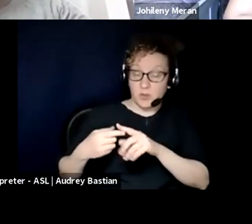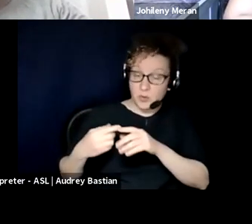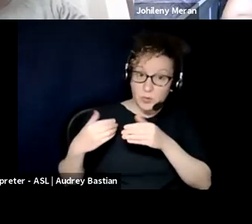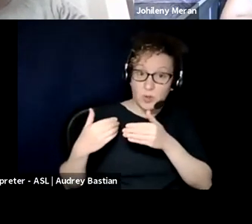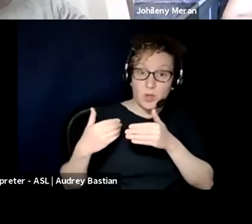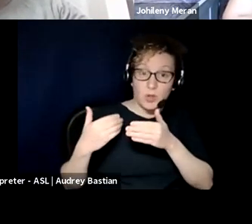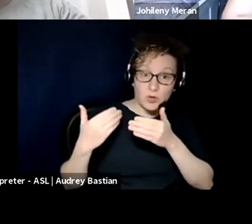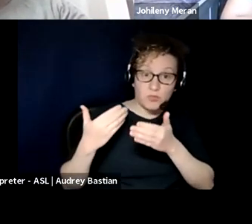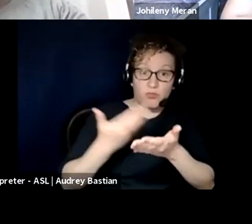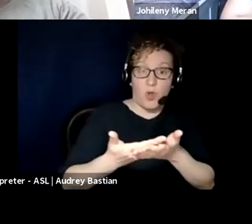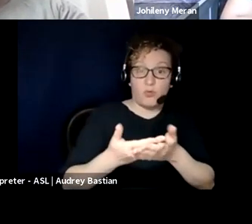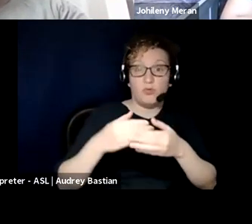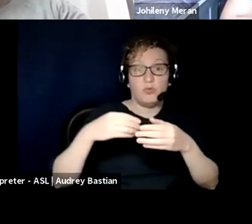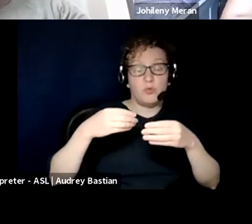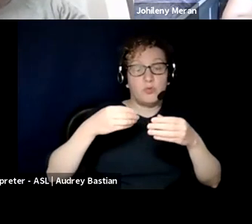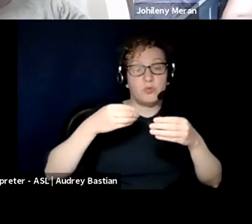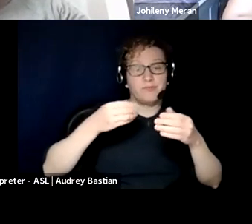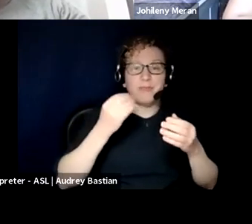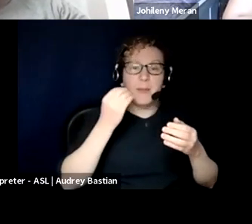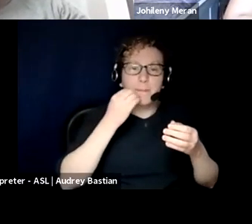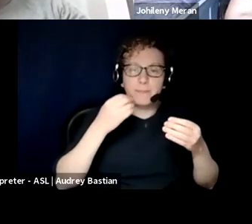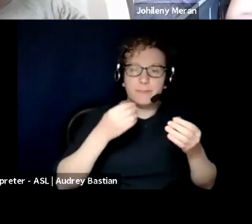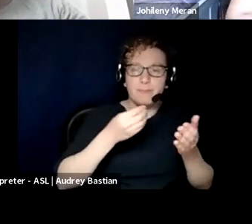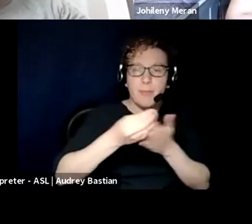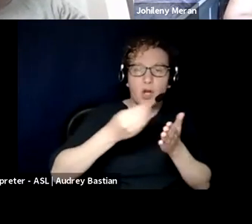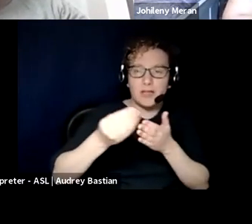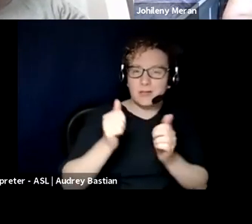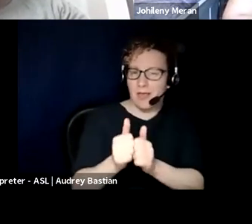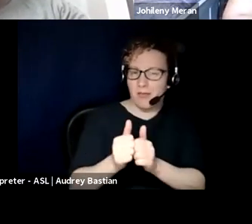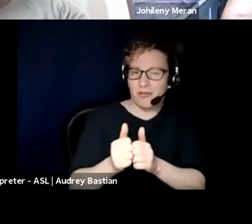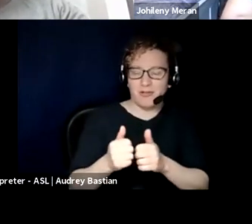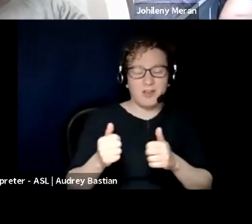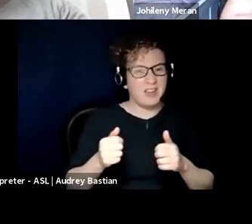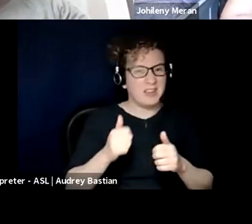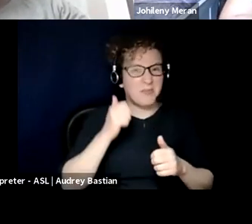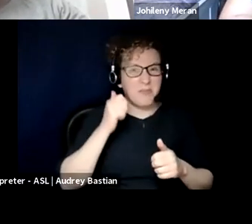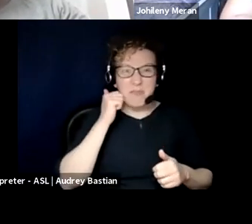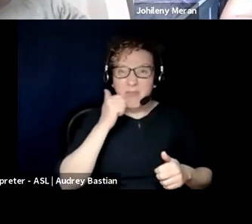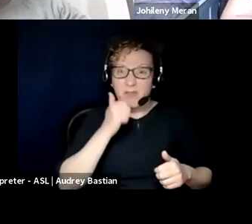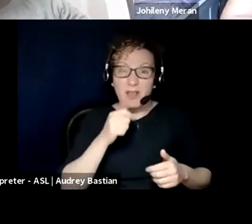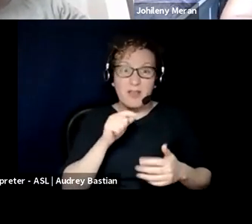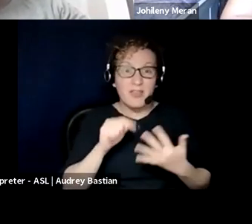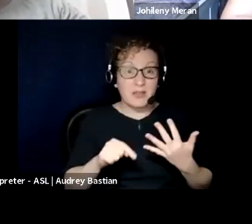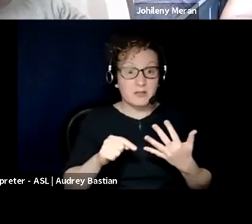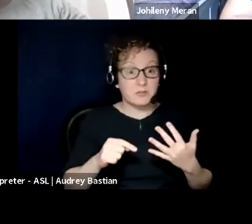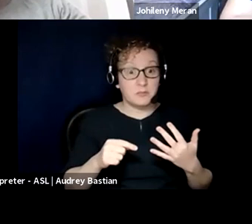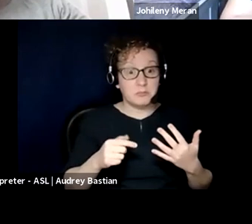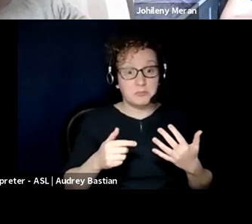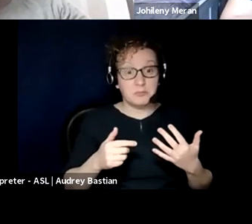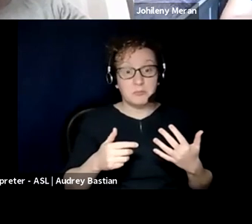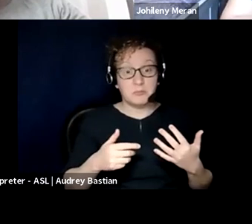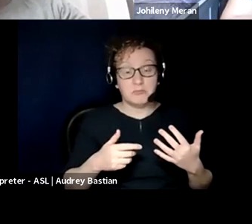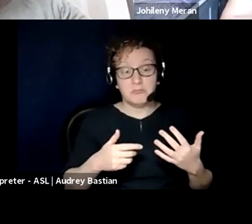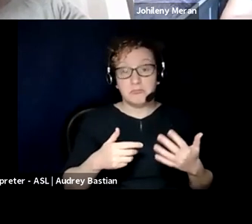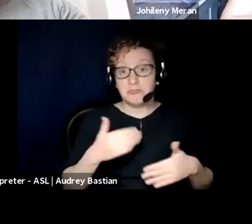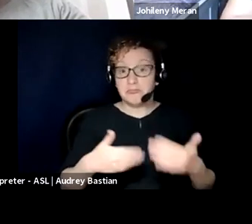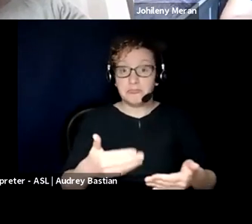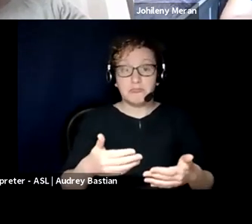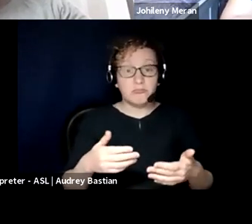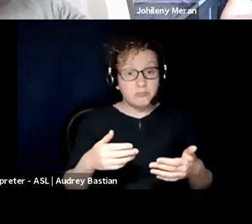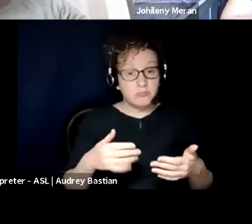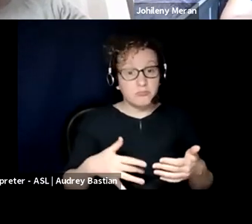And those basics, like those day-to-day things that you need to think about when preparing. So